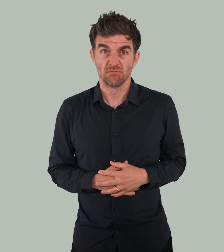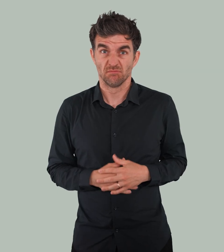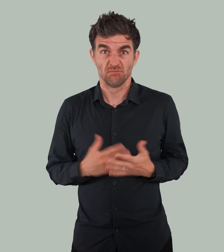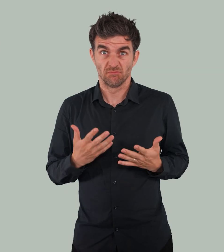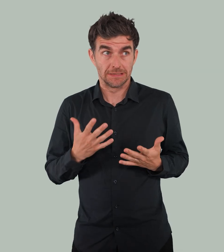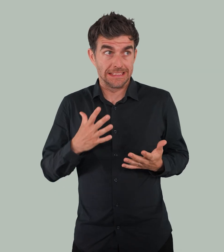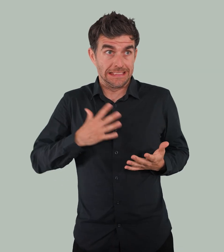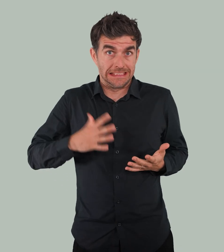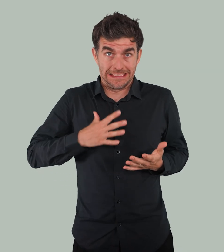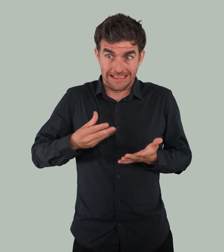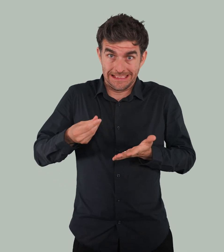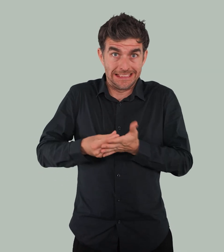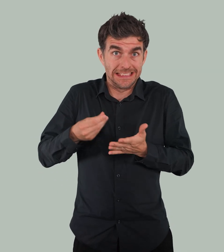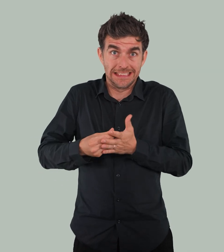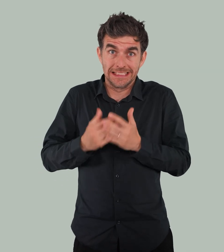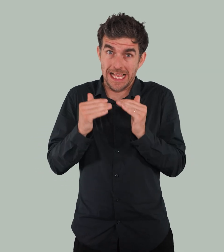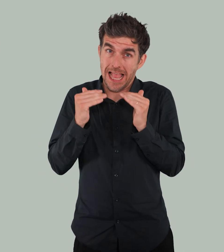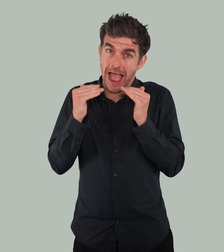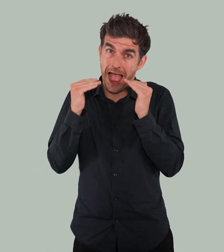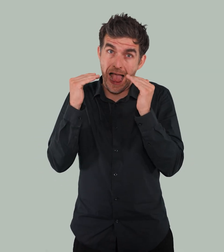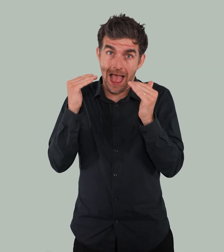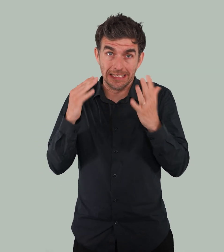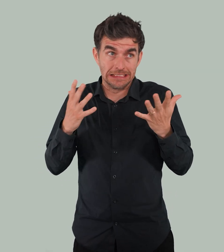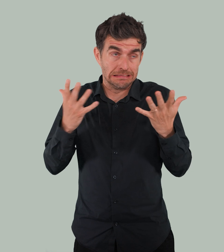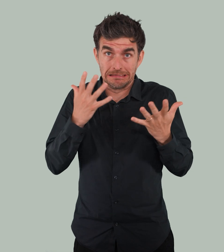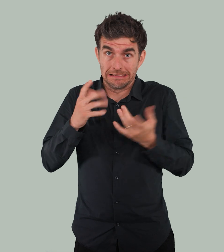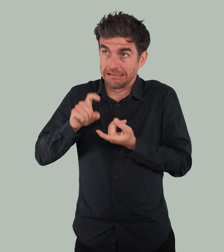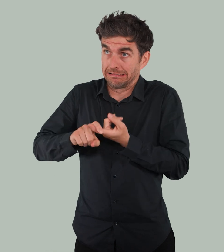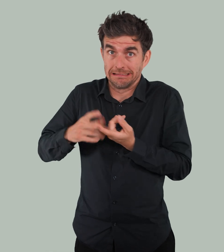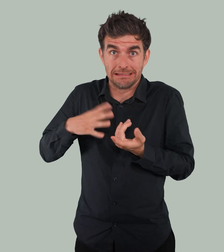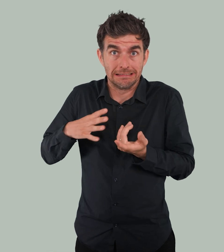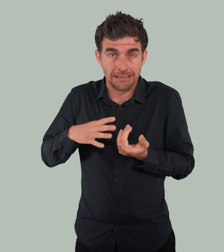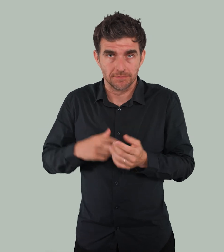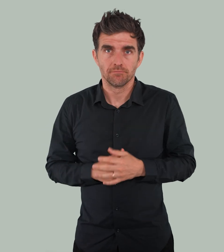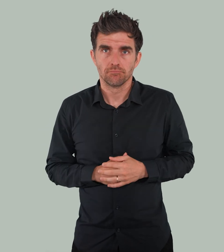High-stakes and financial dependence: